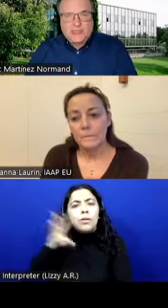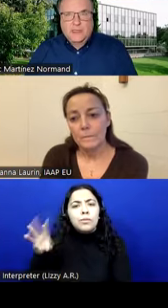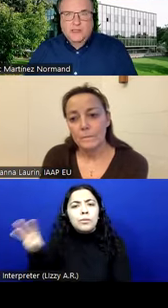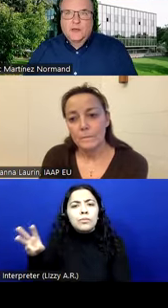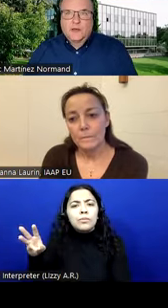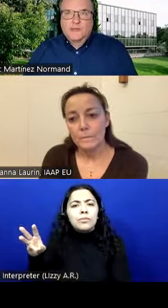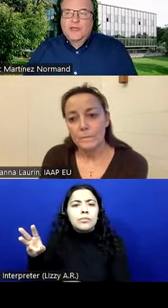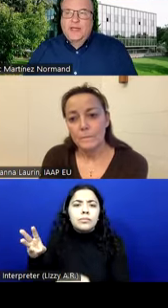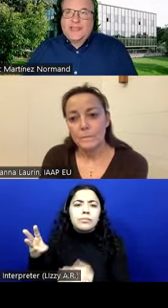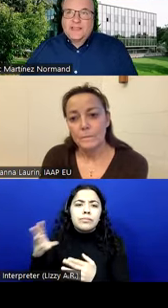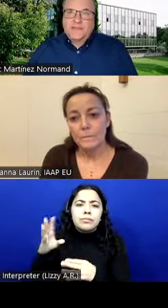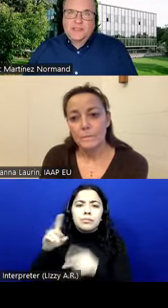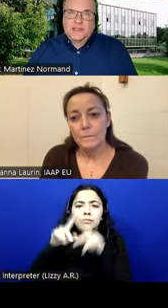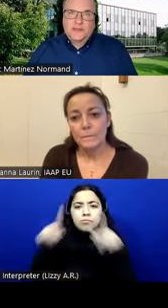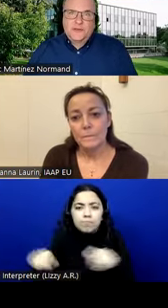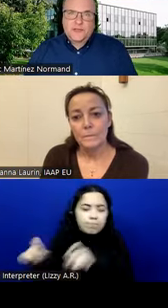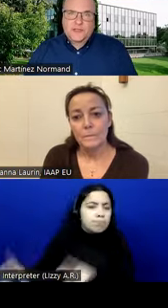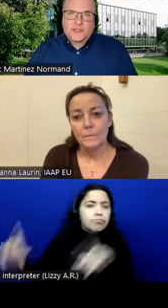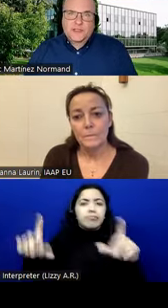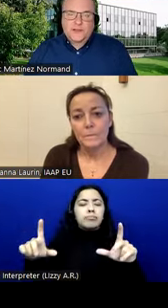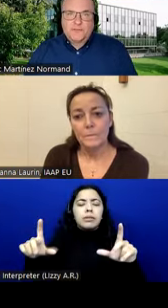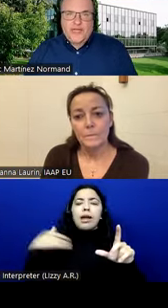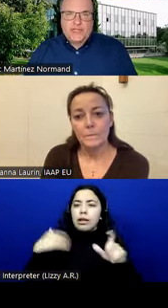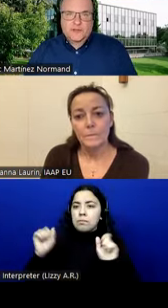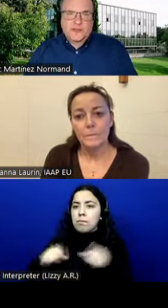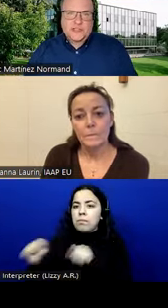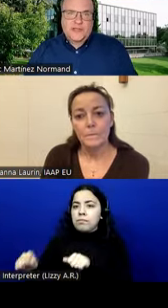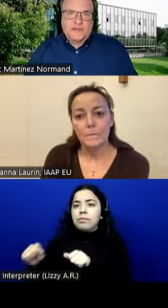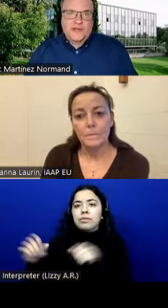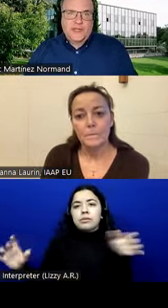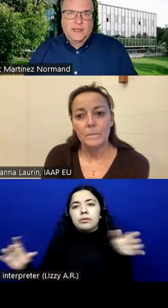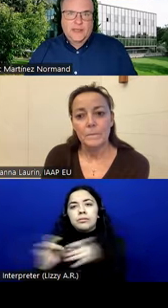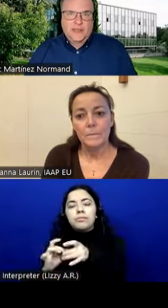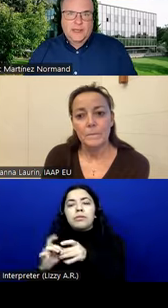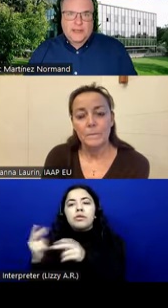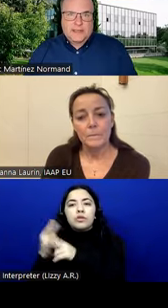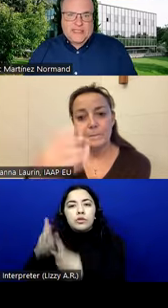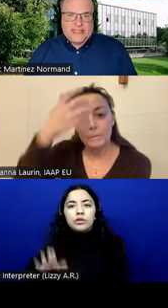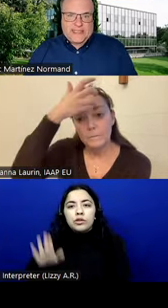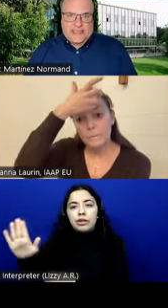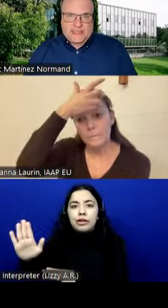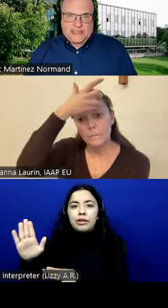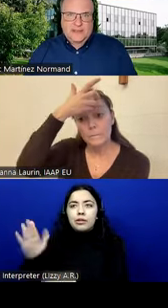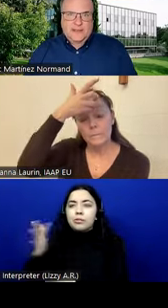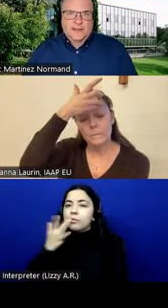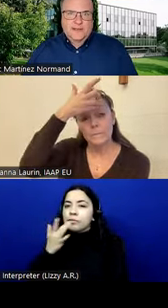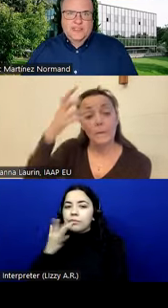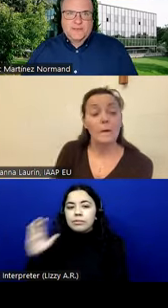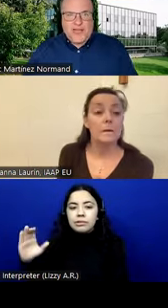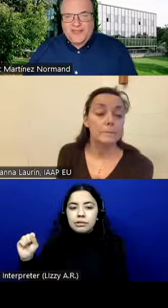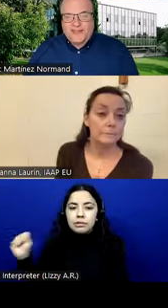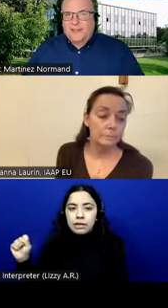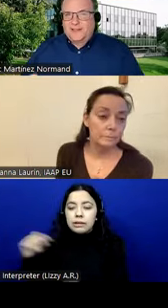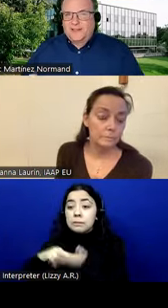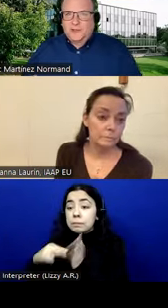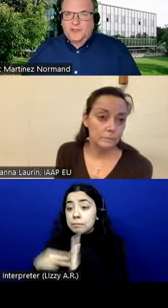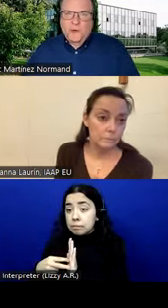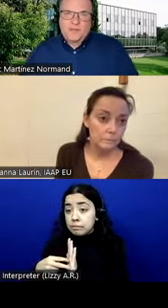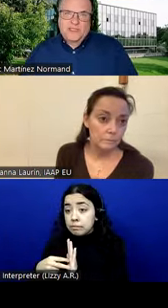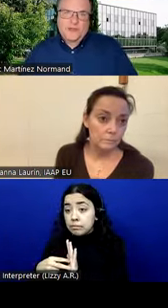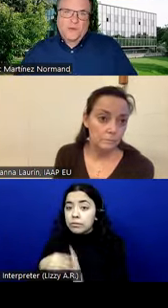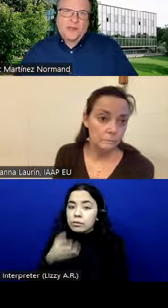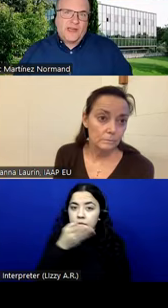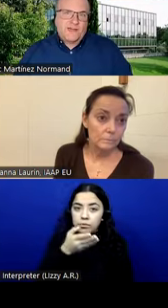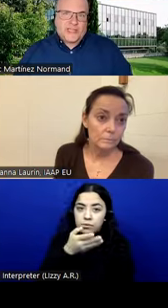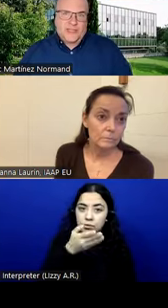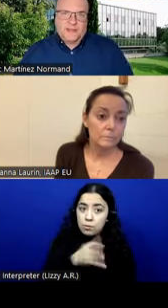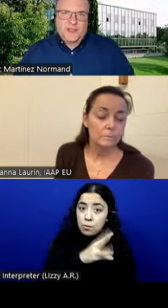of activating user defined CSS, which imply that the web is not the one you have designed